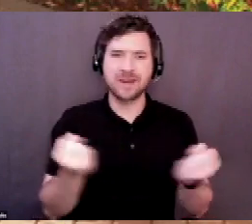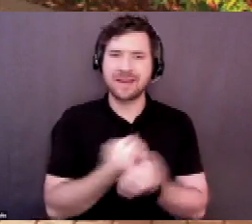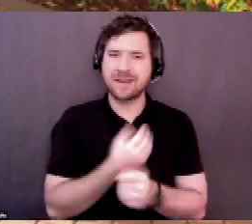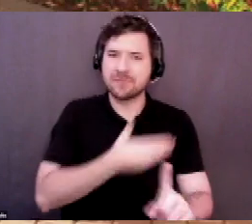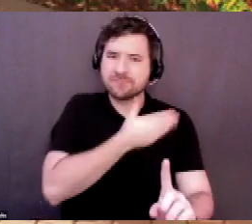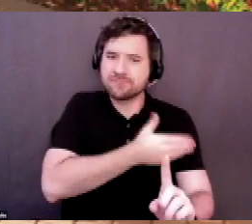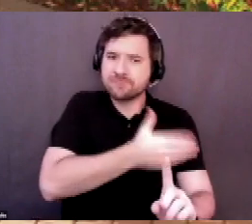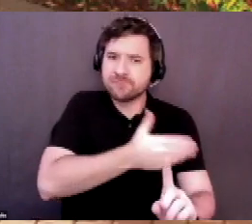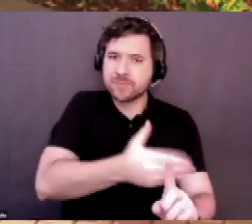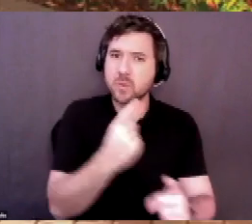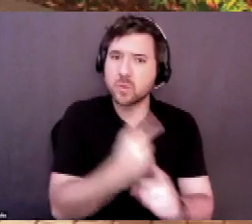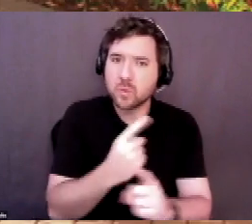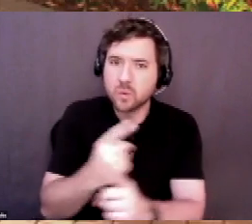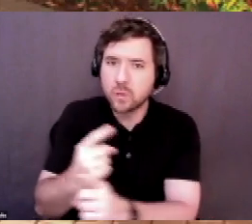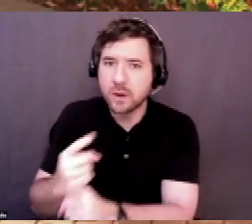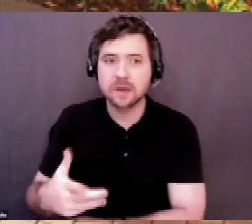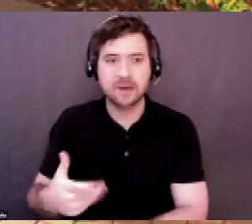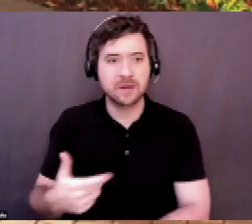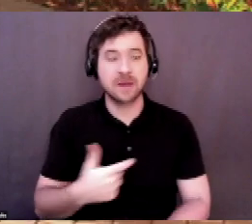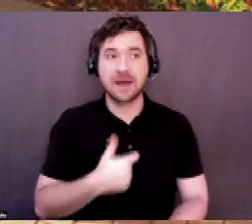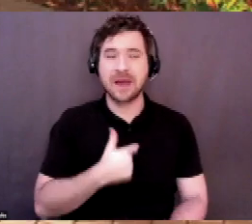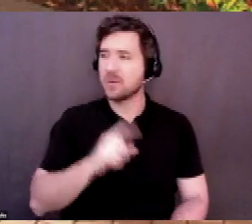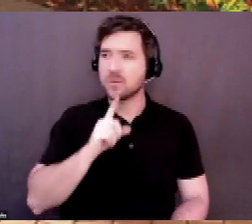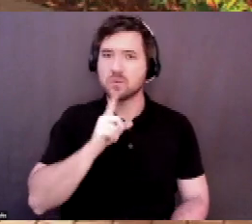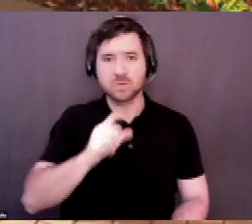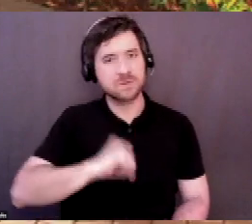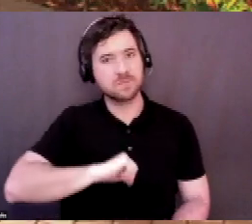actually doing something right for once.